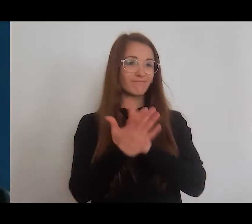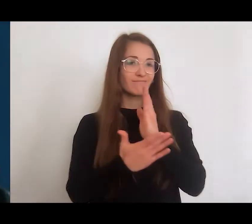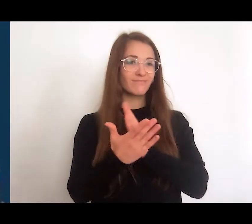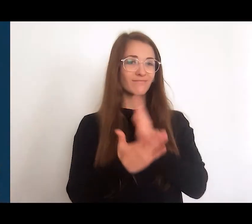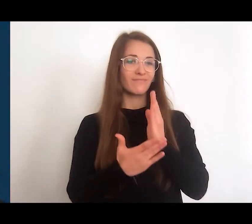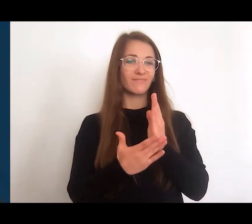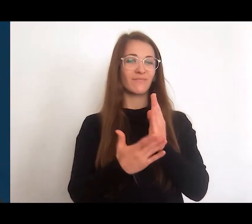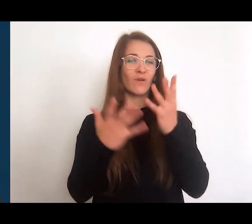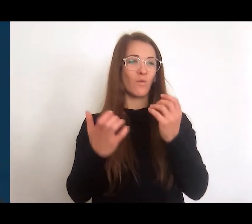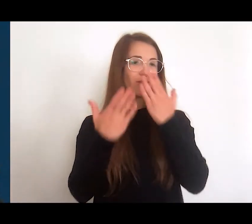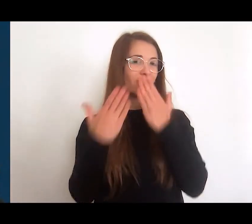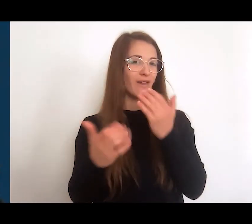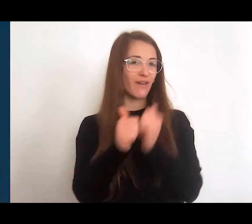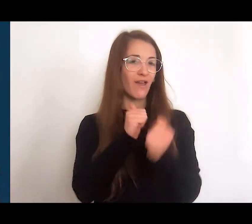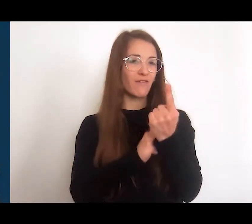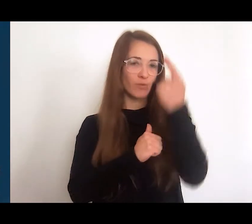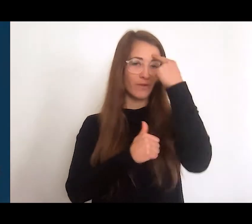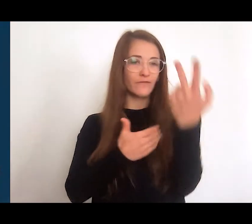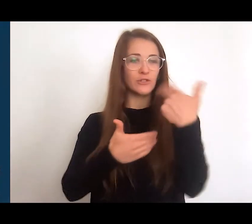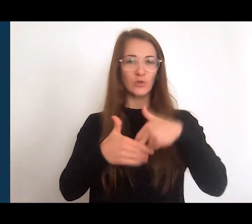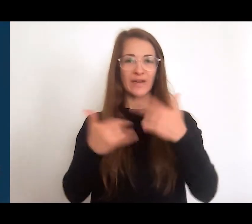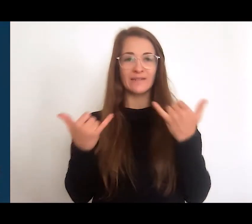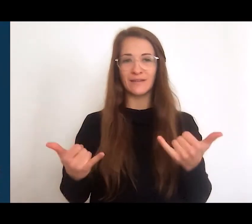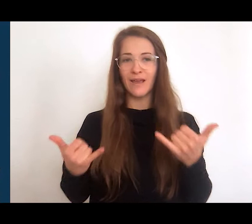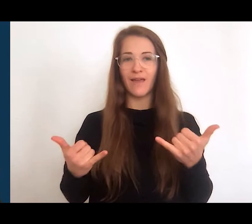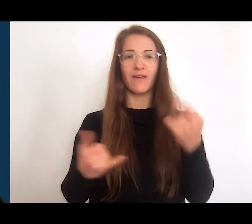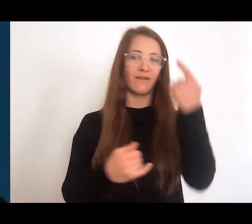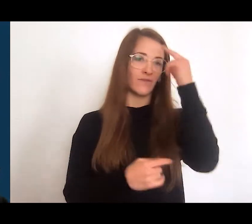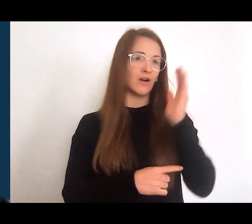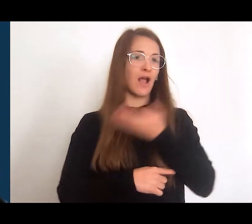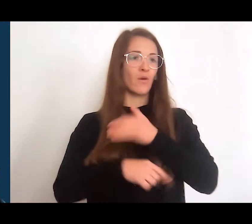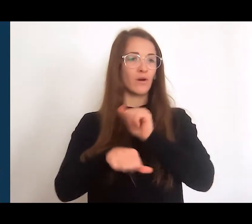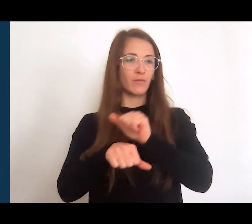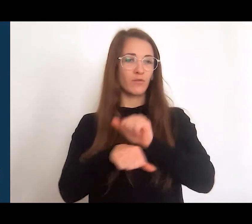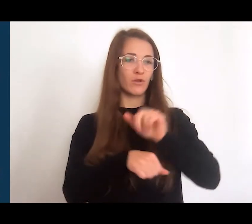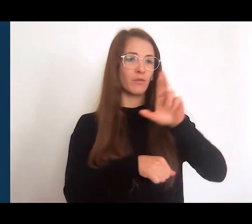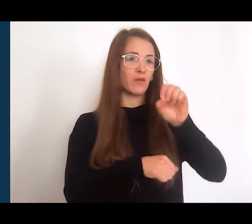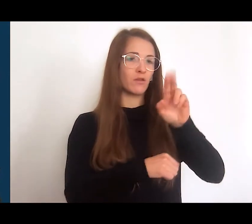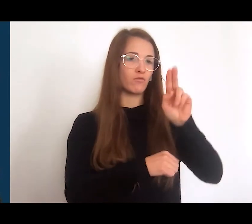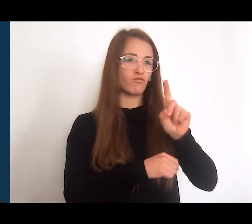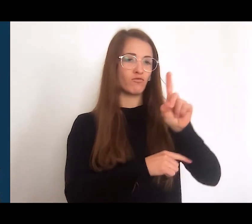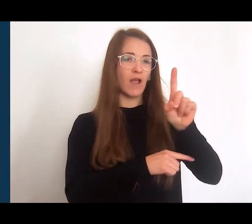ALL RIGHT, THANK YOU ALL TODAY FOR JOINING US FOR OUR